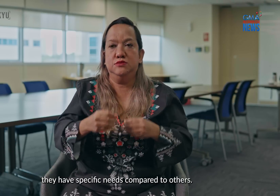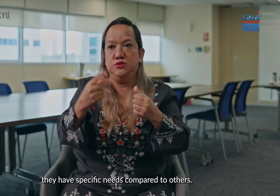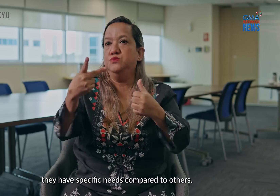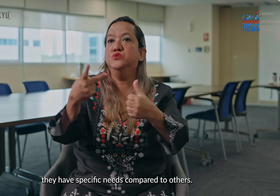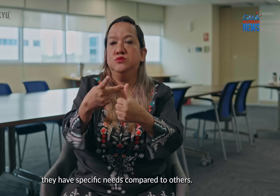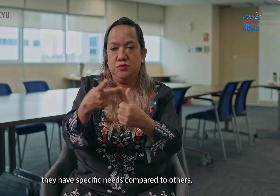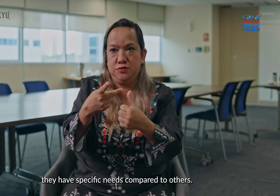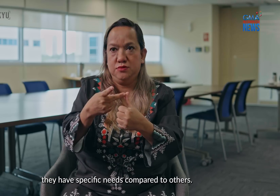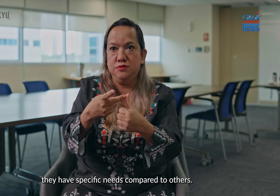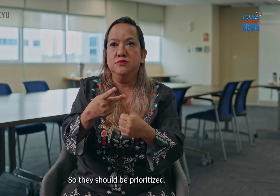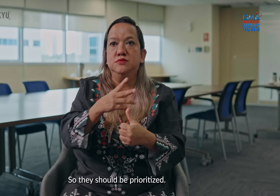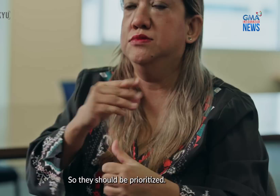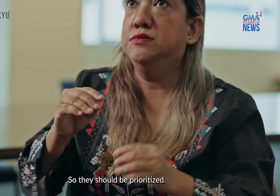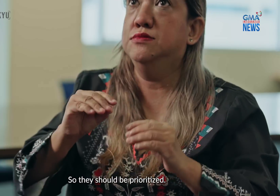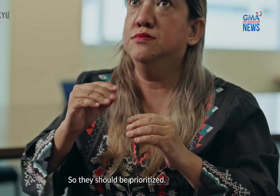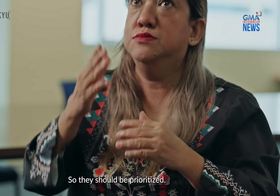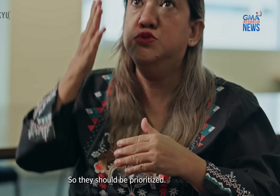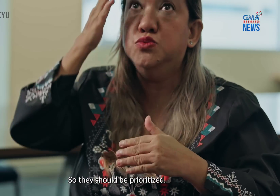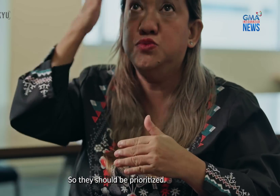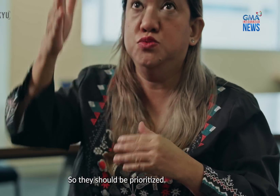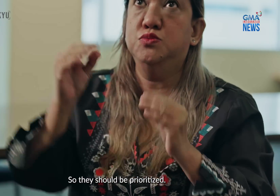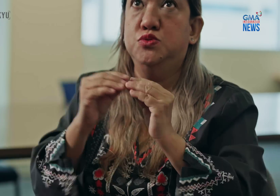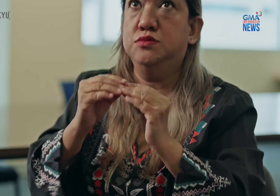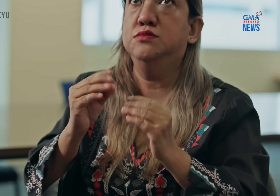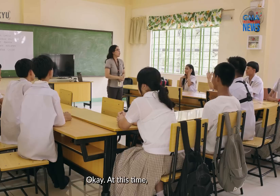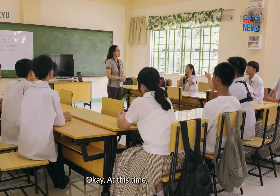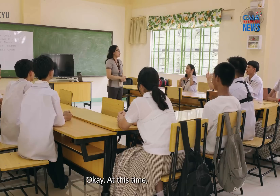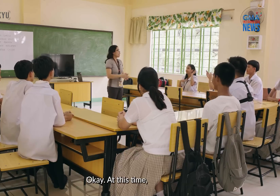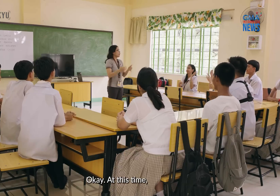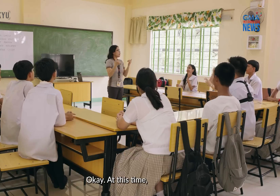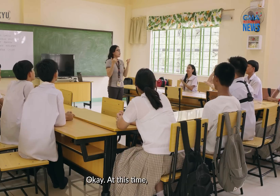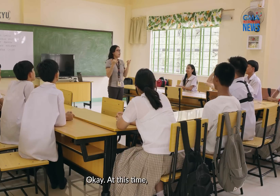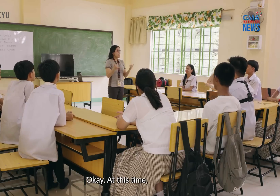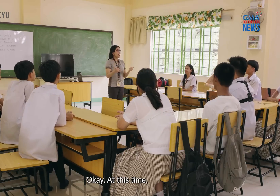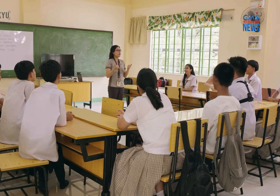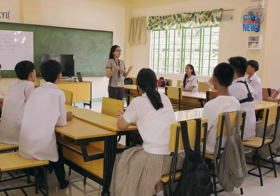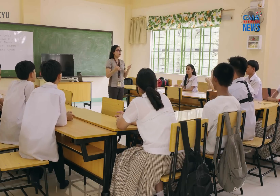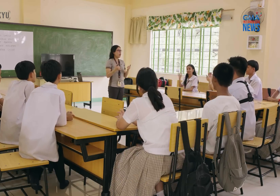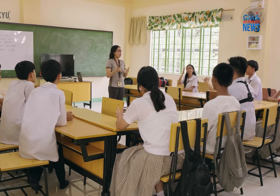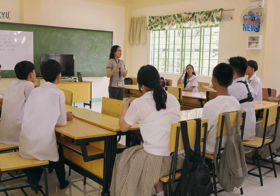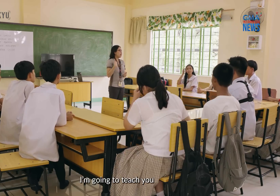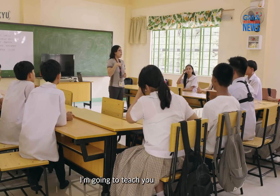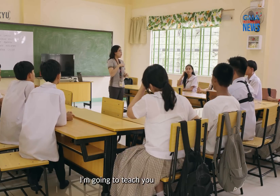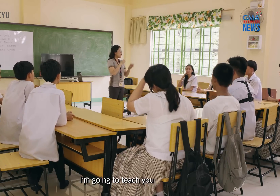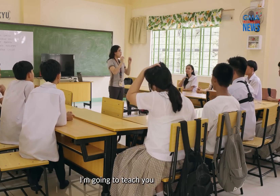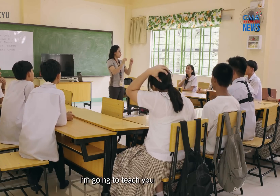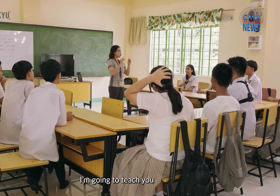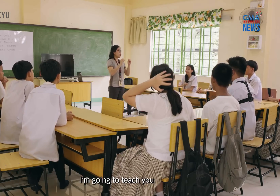has always focused on homogenization, right? But the needs of the Deaf are different;